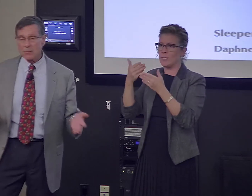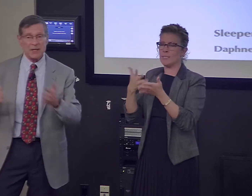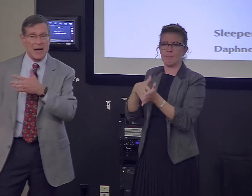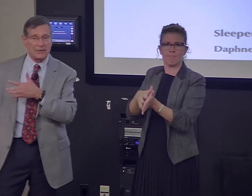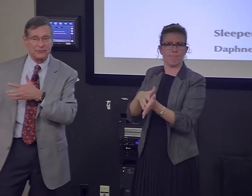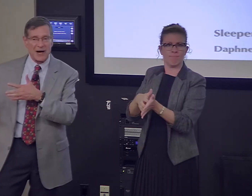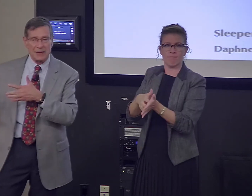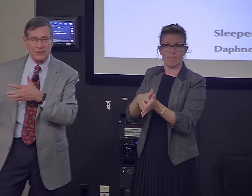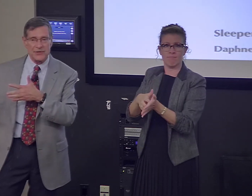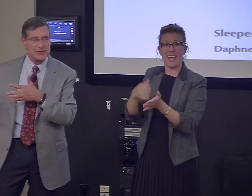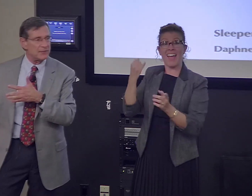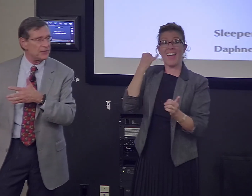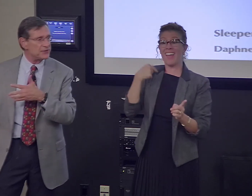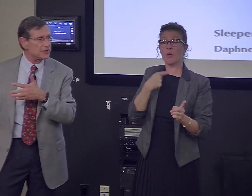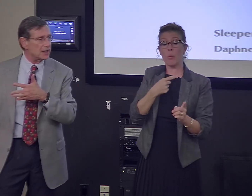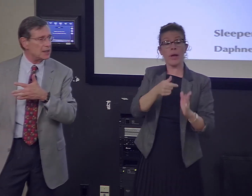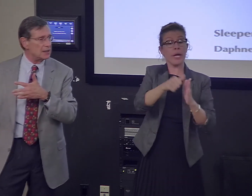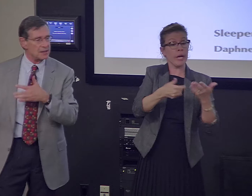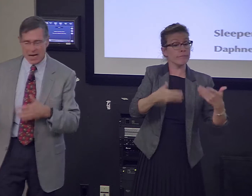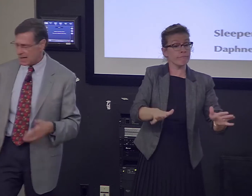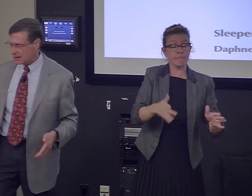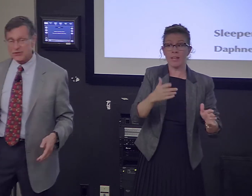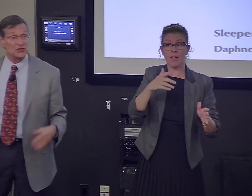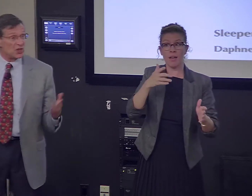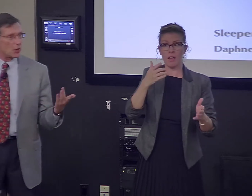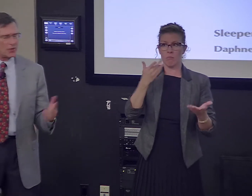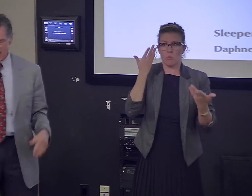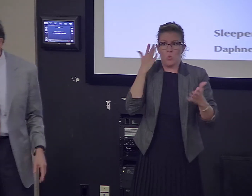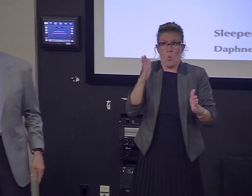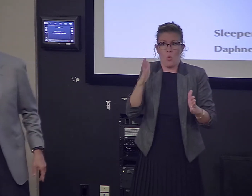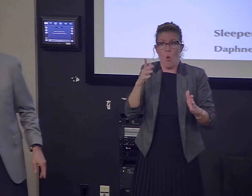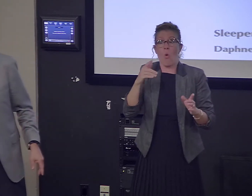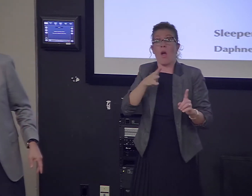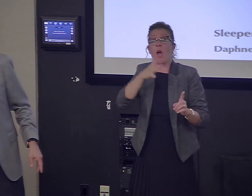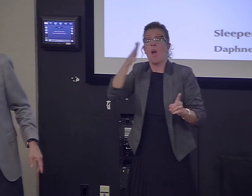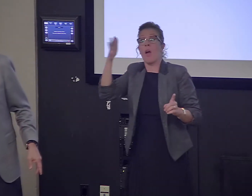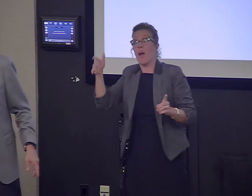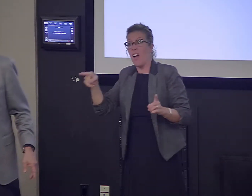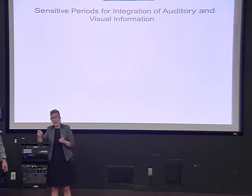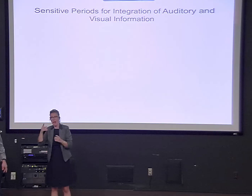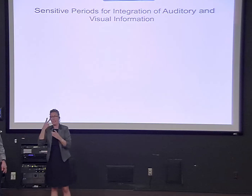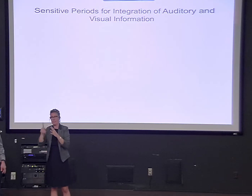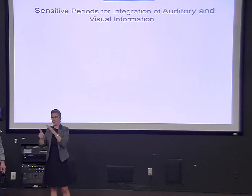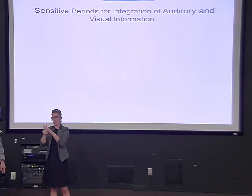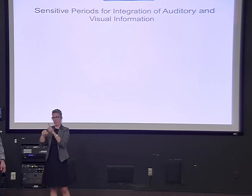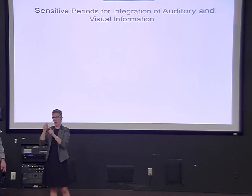had we not followed these infants into adolescence. They call that the sleeper effect.